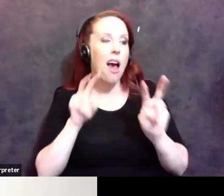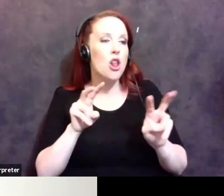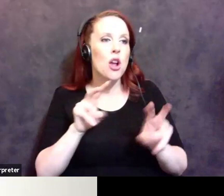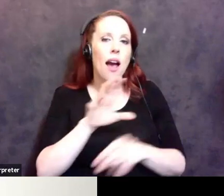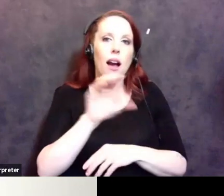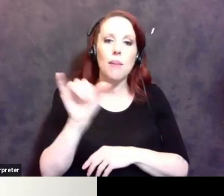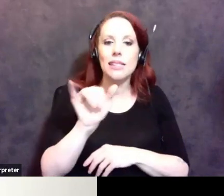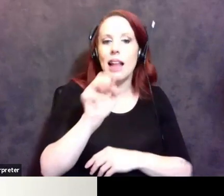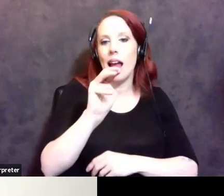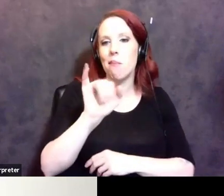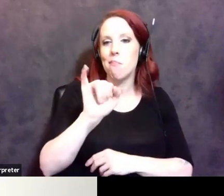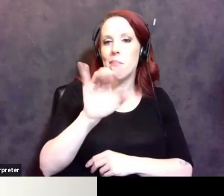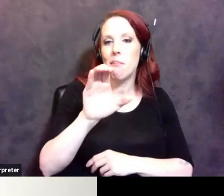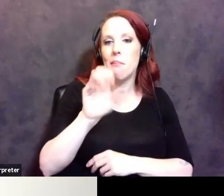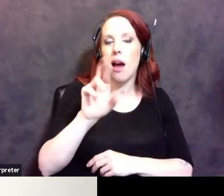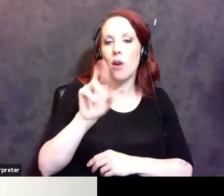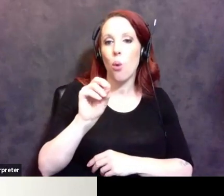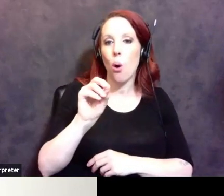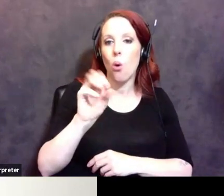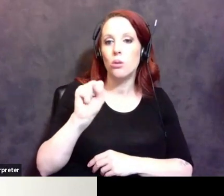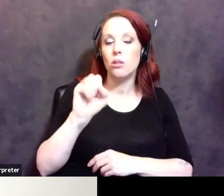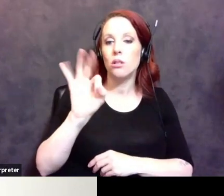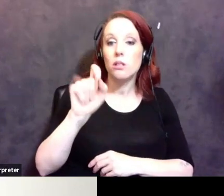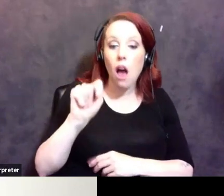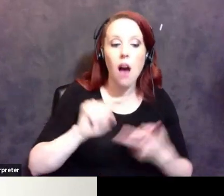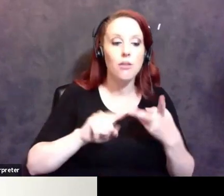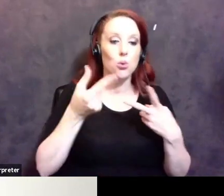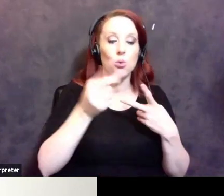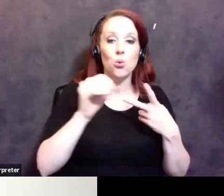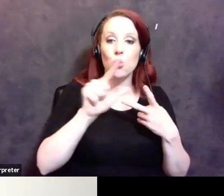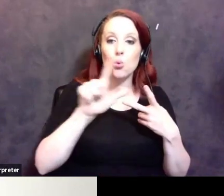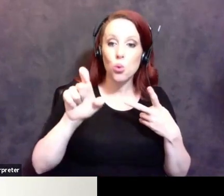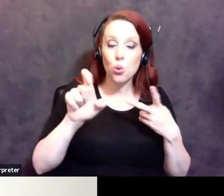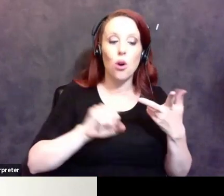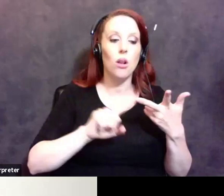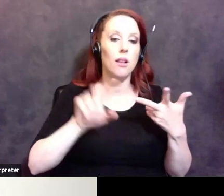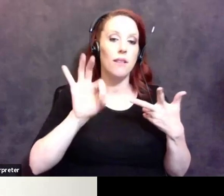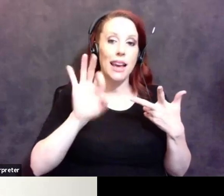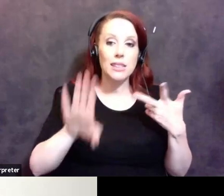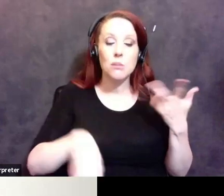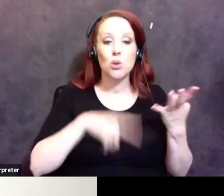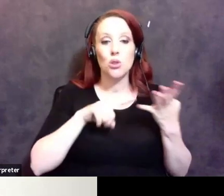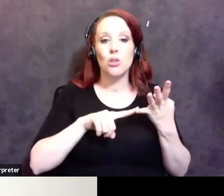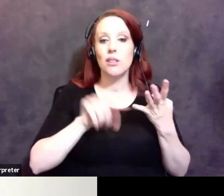and Google and Facebook and Salesforce because now they are building up their office of accessibility.